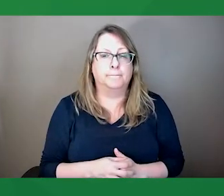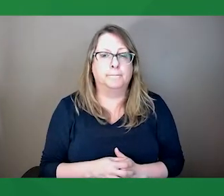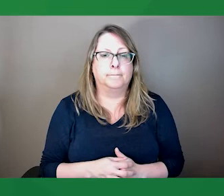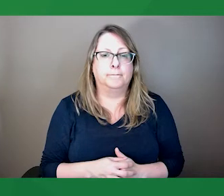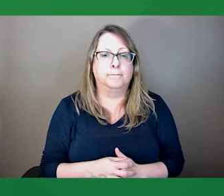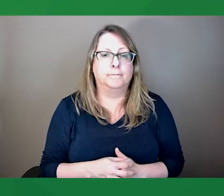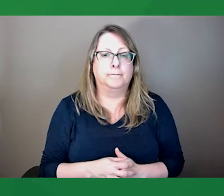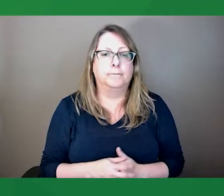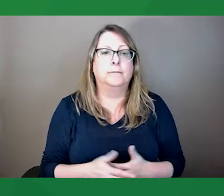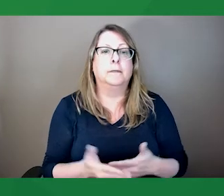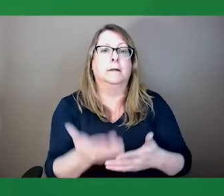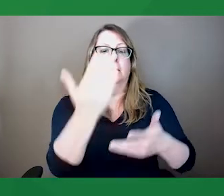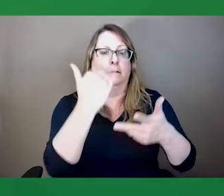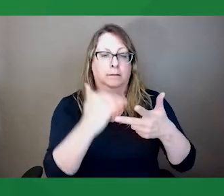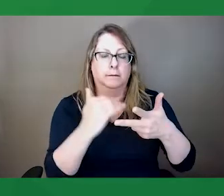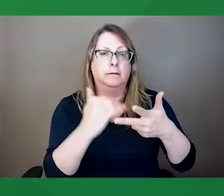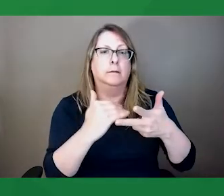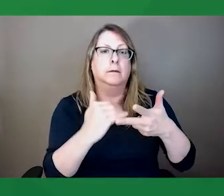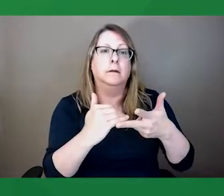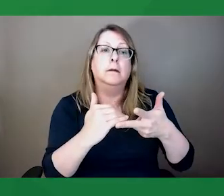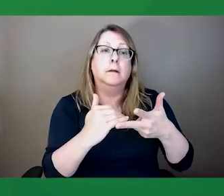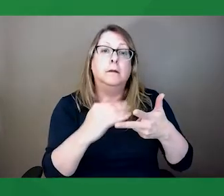Now step three, within our plan.